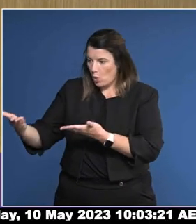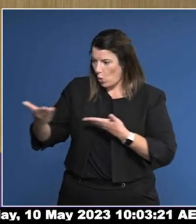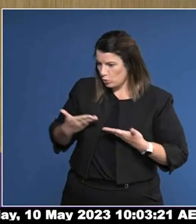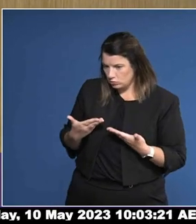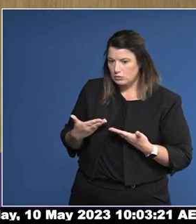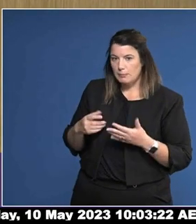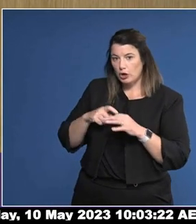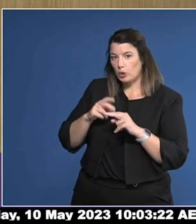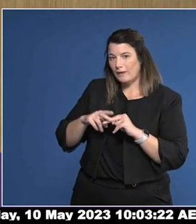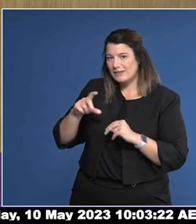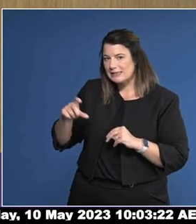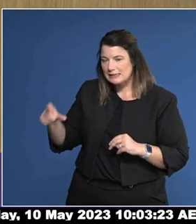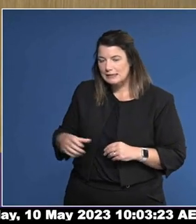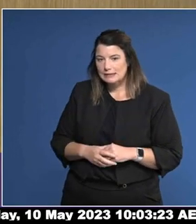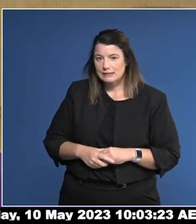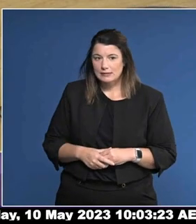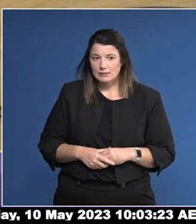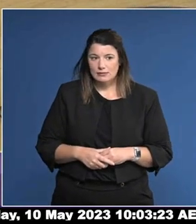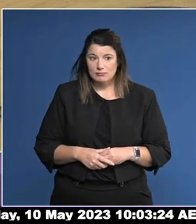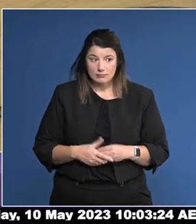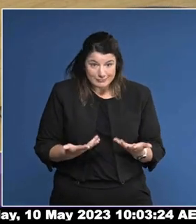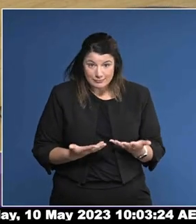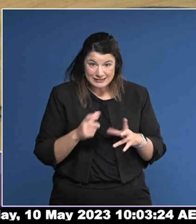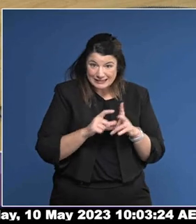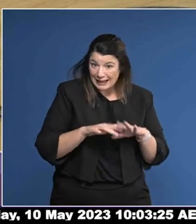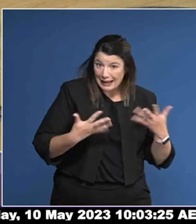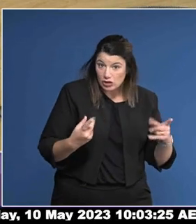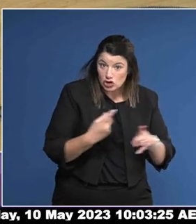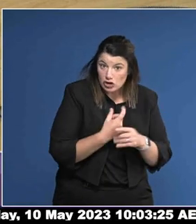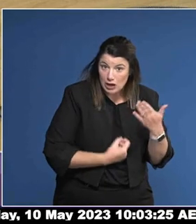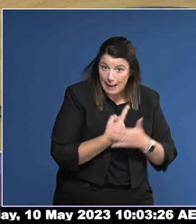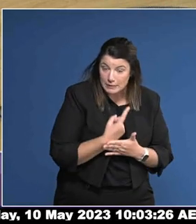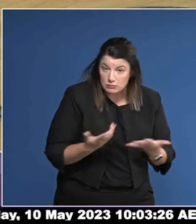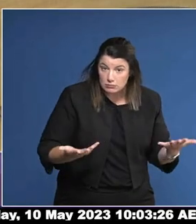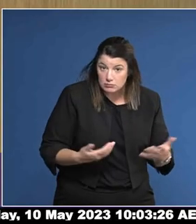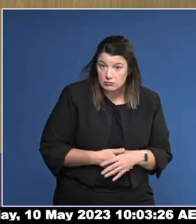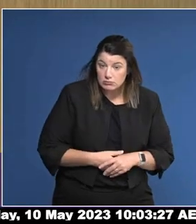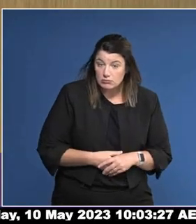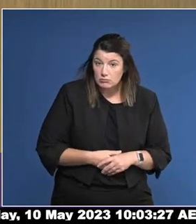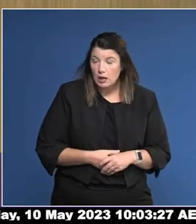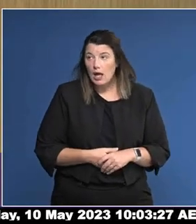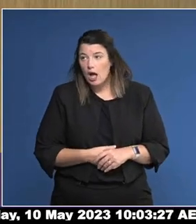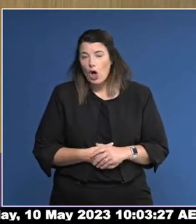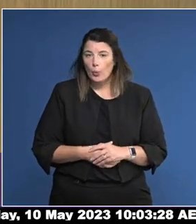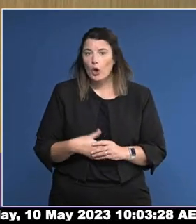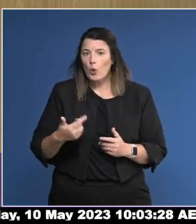Well, did anything happen? As a result? Well, we were already doing things that -